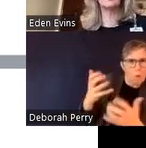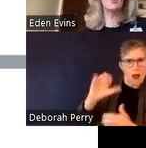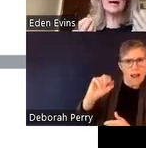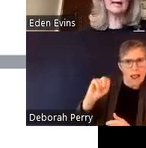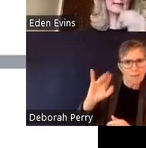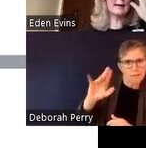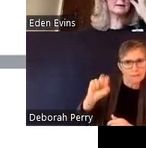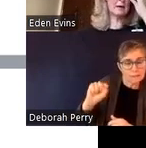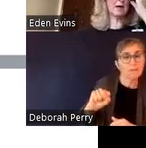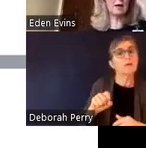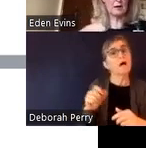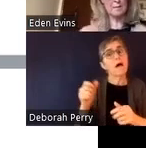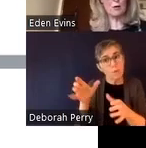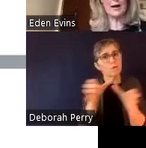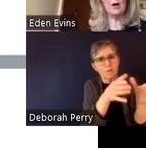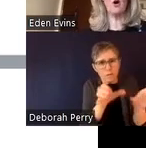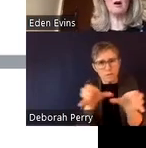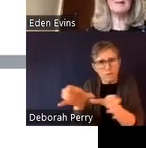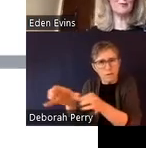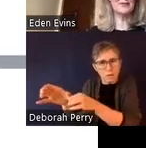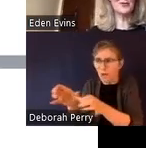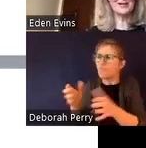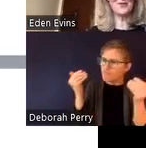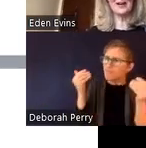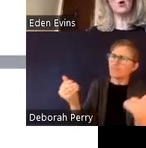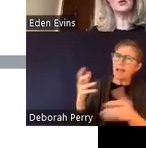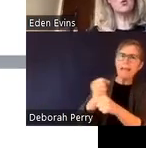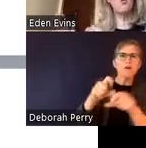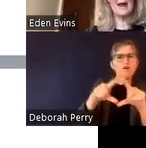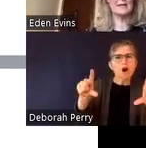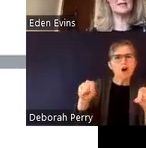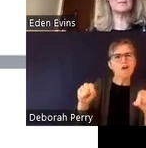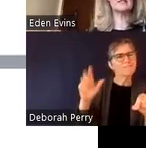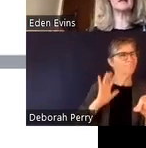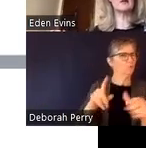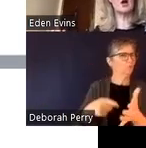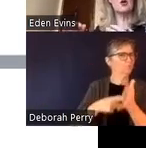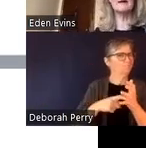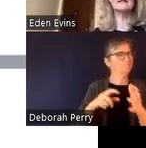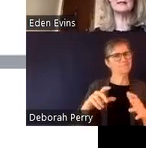go ahead and get a marijuana card, back when you needed one, or to wait - to basically agree to